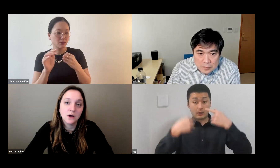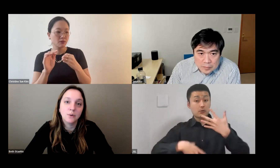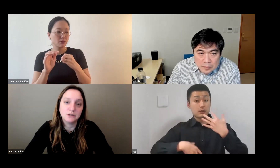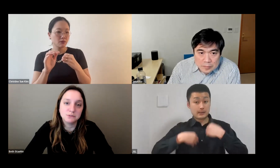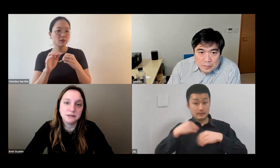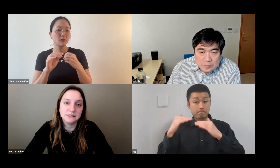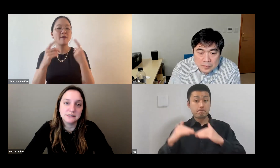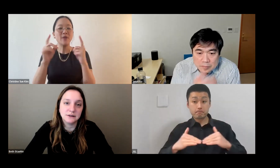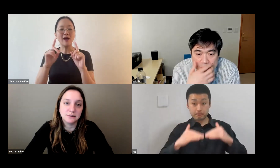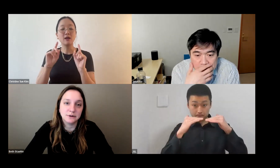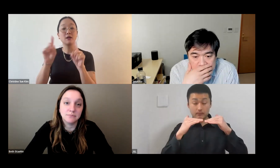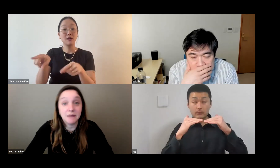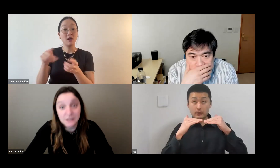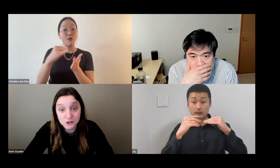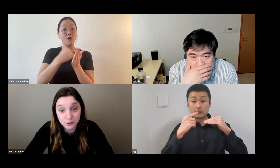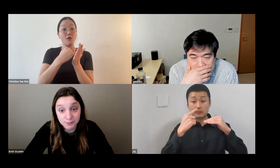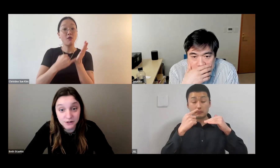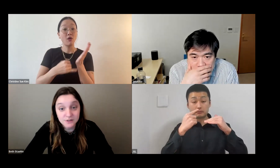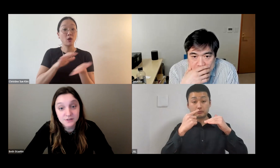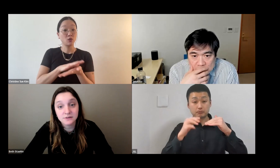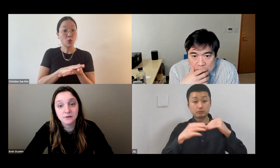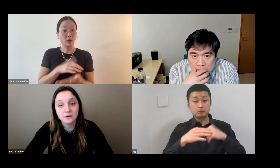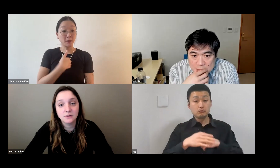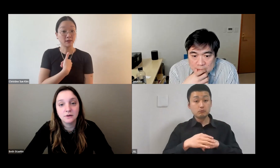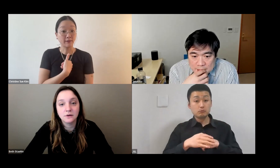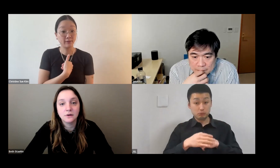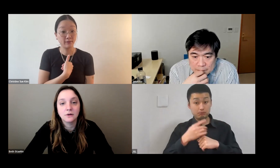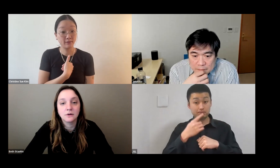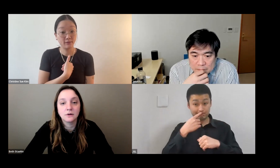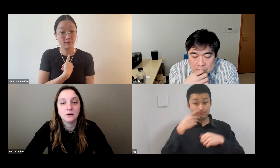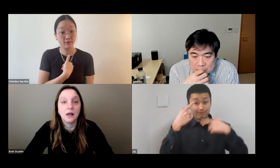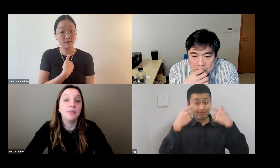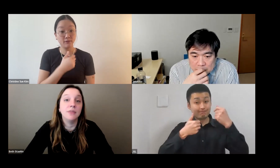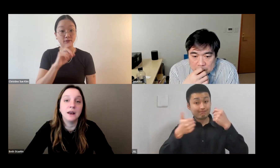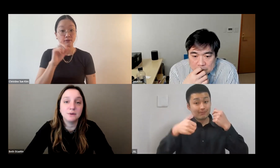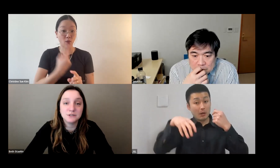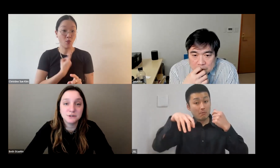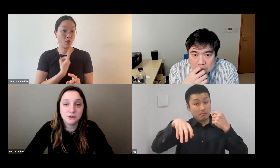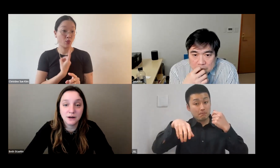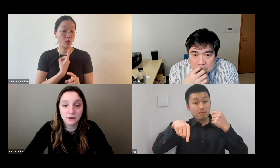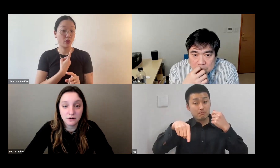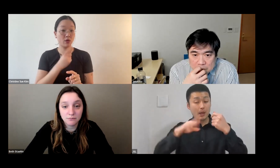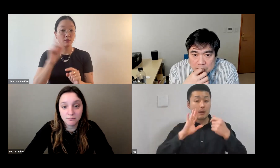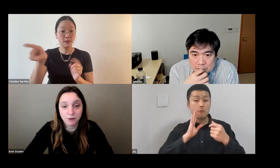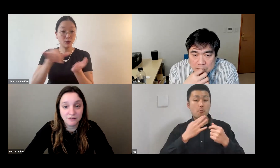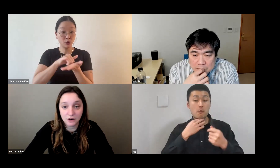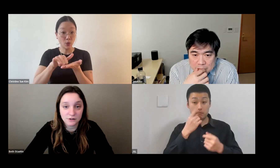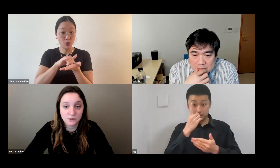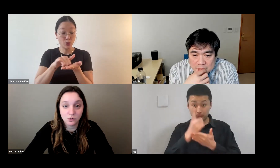which means that there were many interpreters. And then I went to a private art school